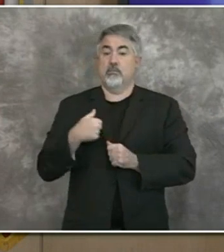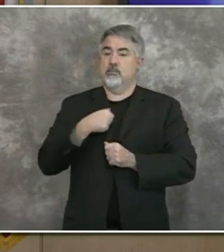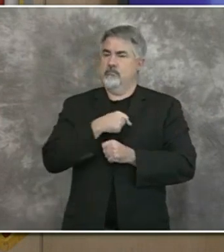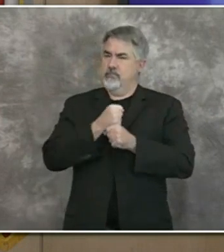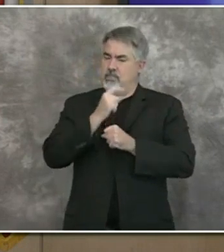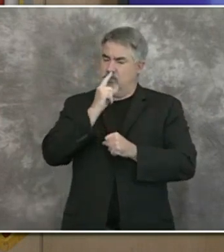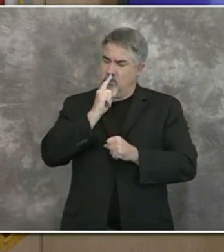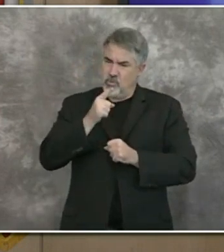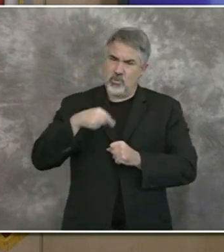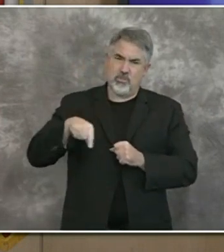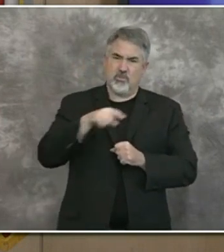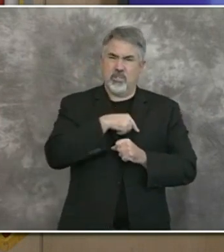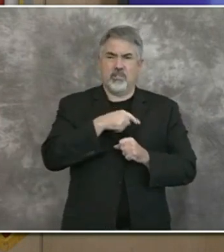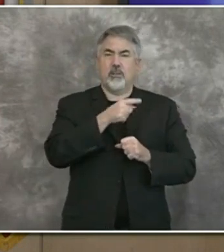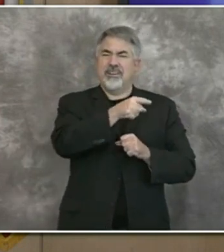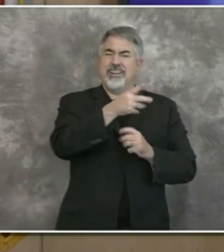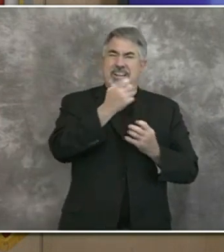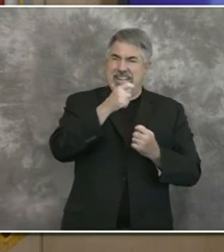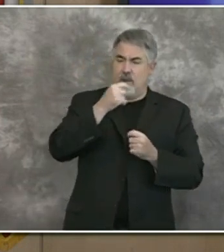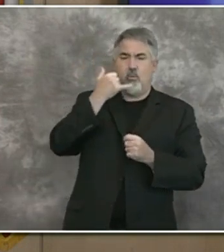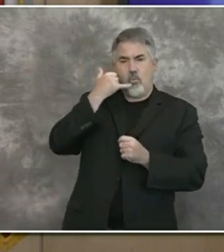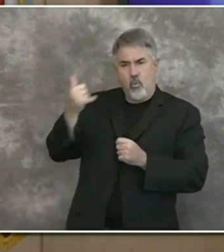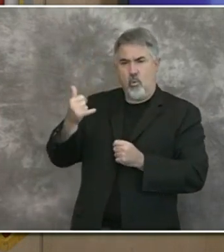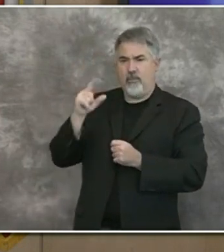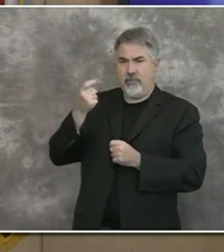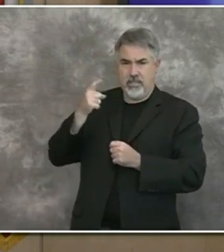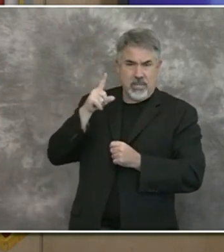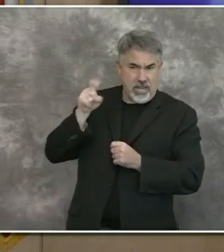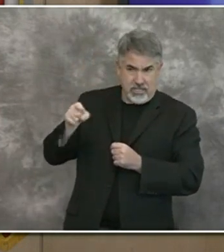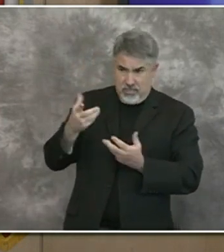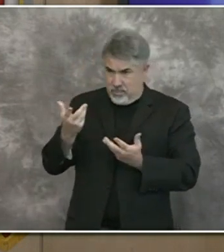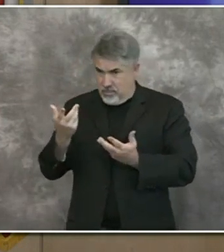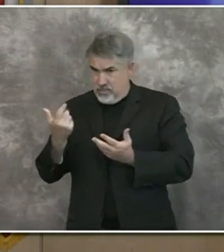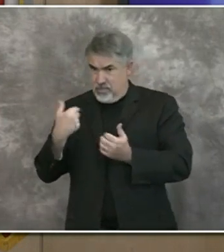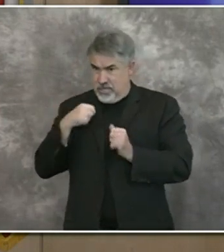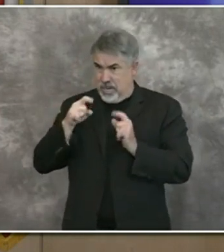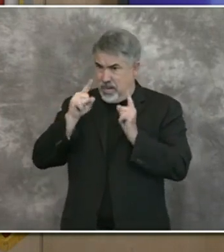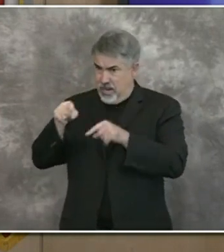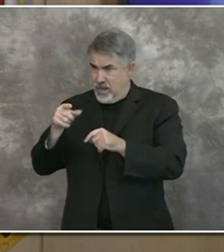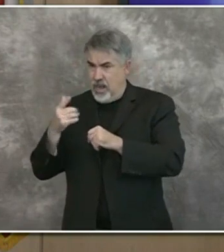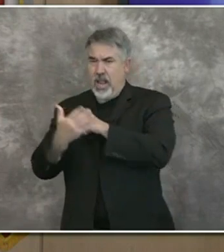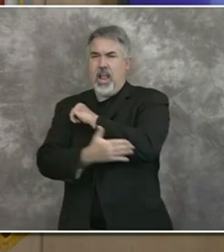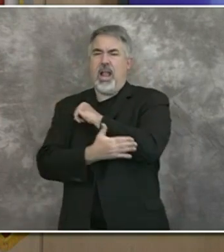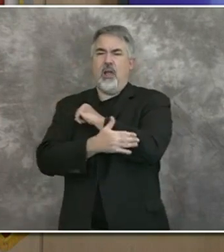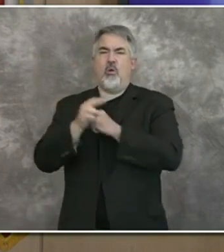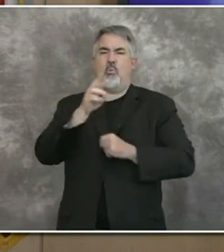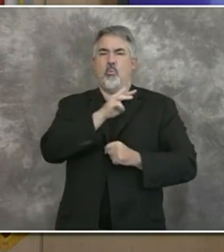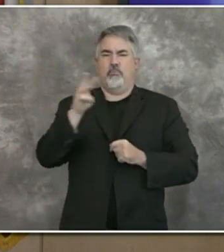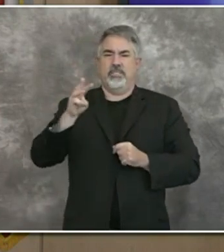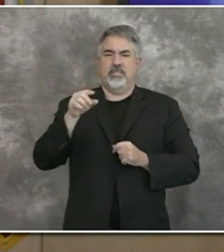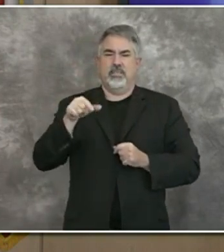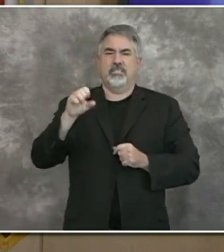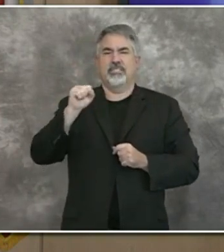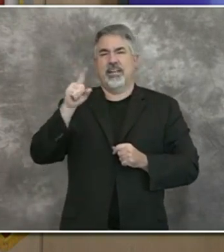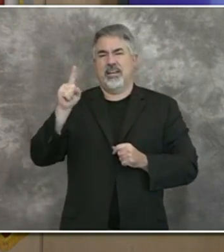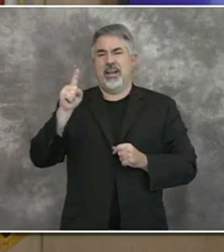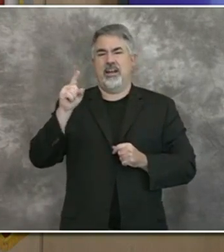RECOVERY AND WE'RE LOOKING FORWARD TO THAT. I URGE EVERYONE TO MAKE SURE YOU CALL AHEAD OF TIME IF YOU PLAN TO